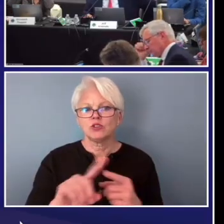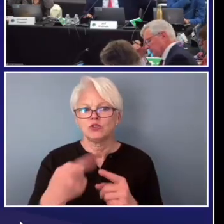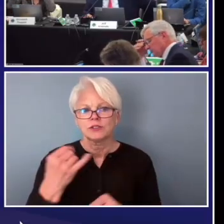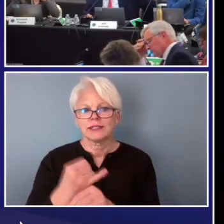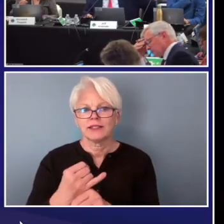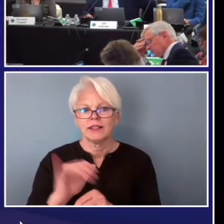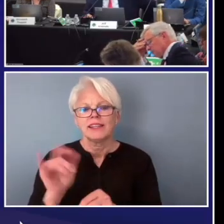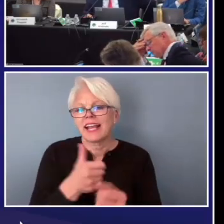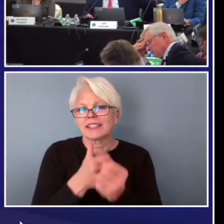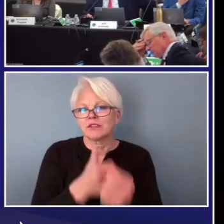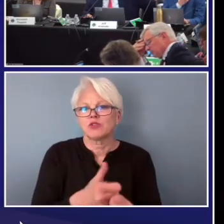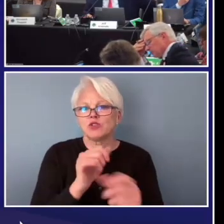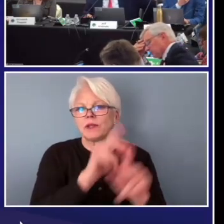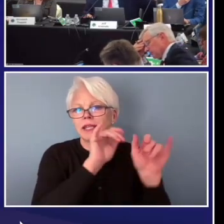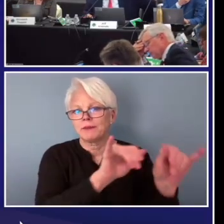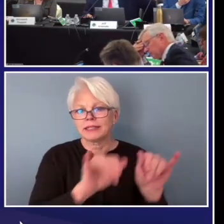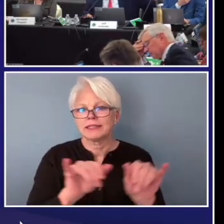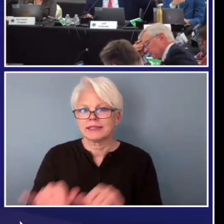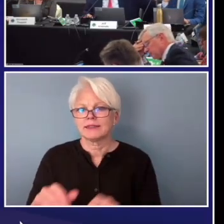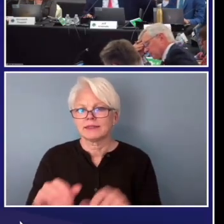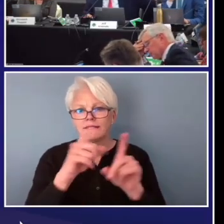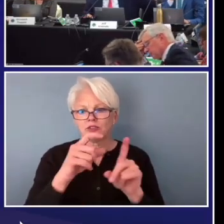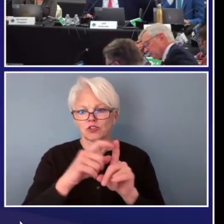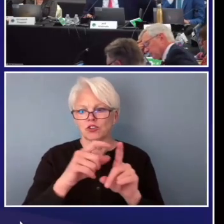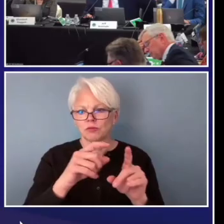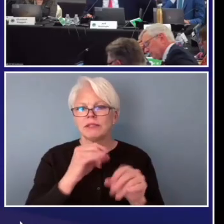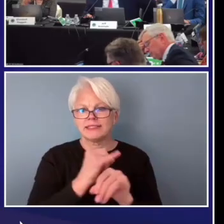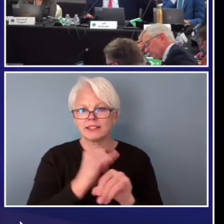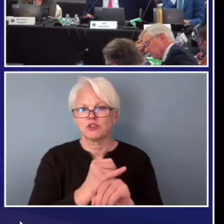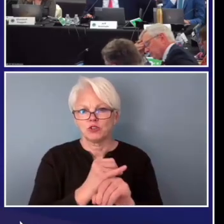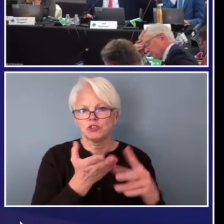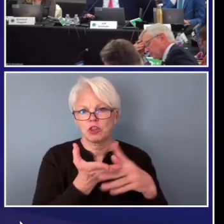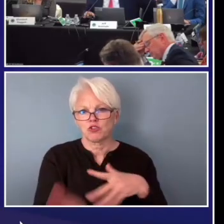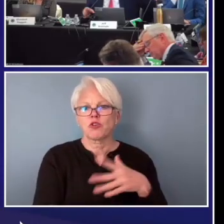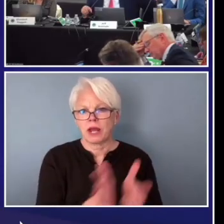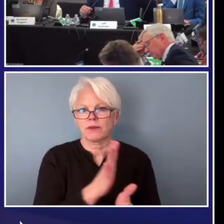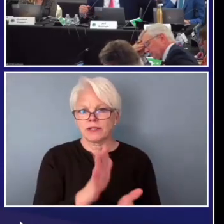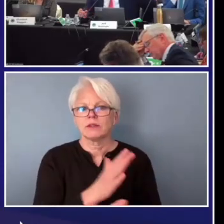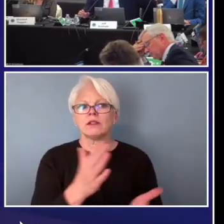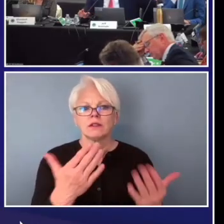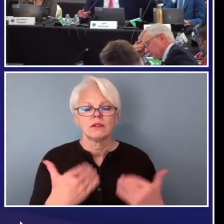to keep consistent, this term institution throughout, and then we made, um, you'll see